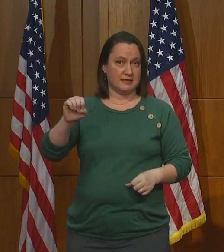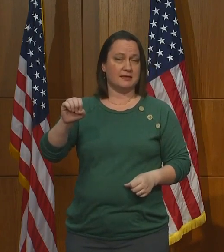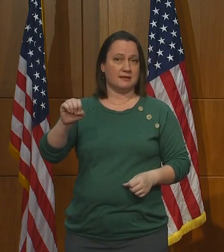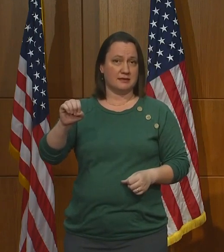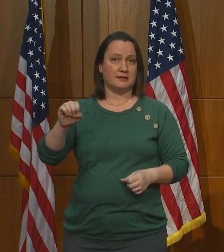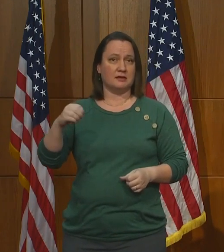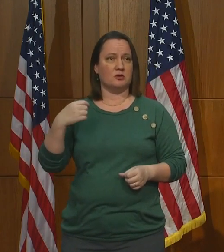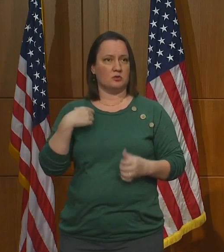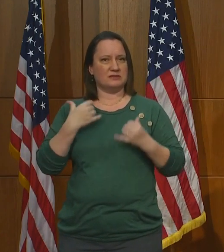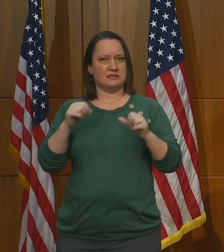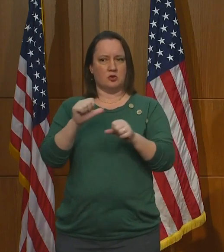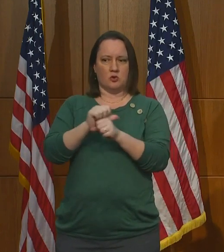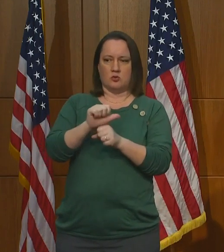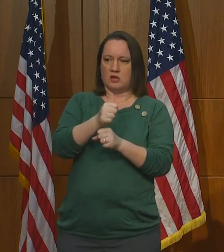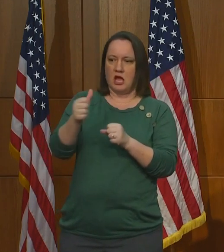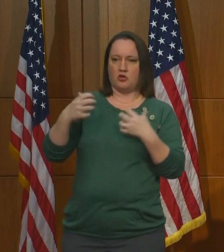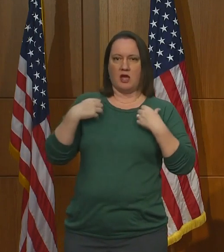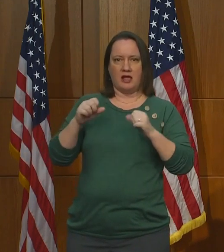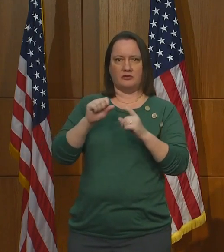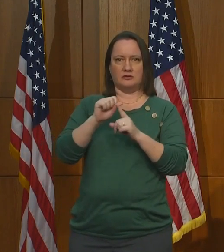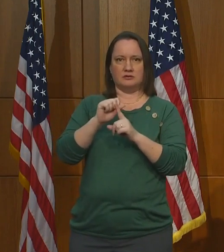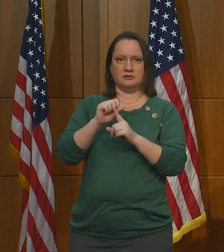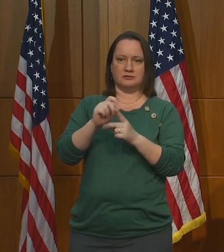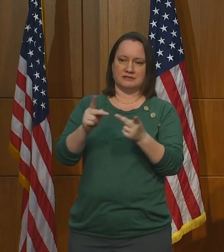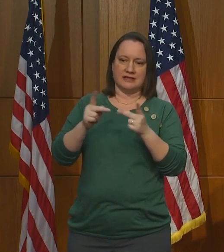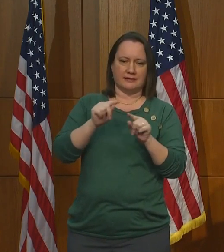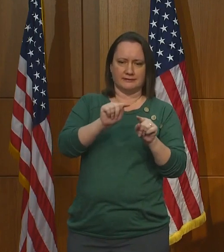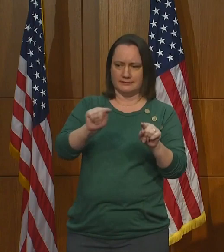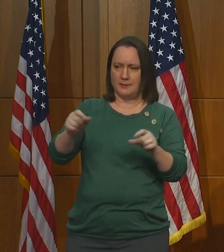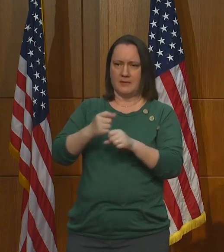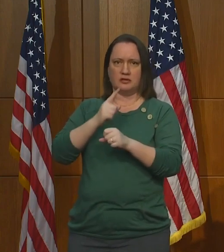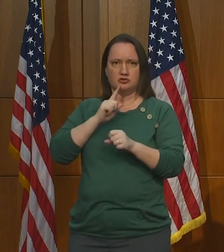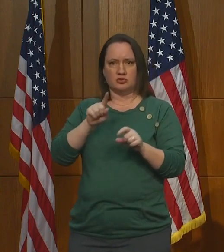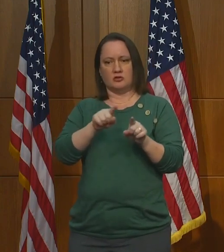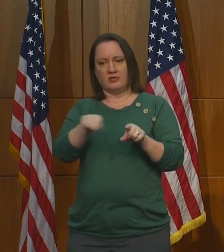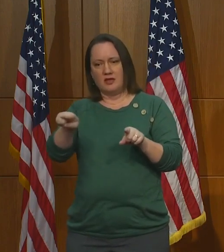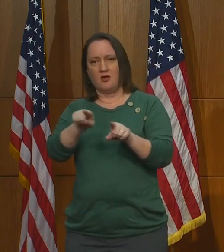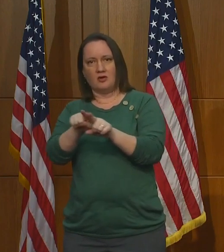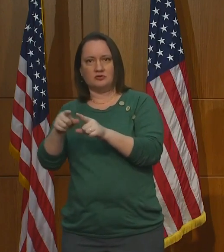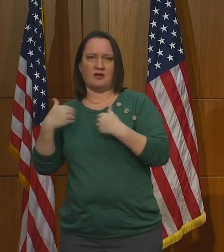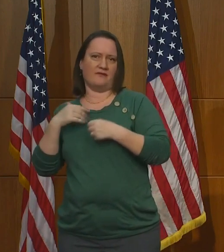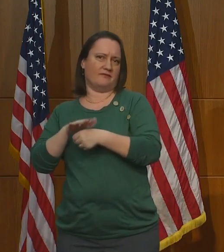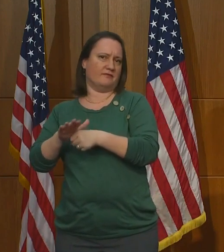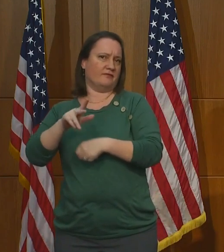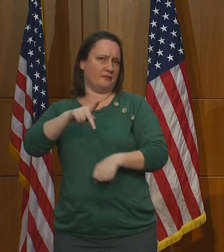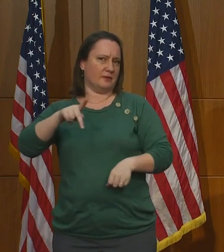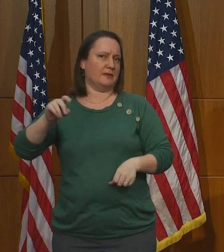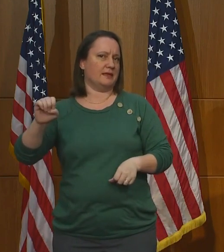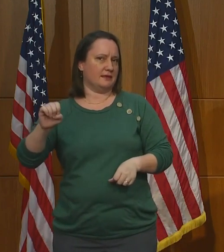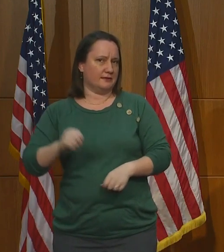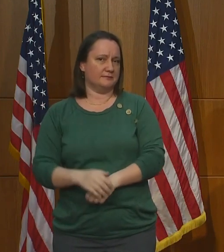REPORT ENOUGH PPE AND WE CONTINUE TO WORK WITH OTHER HEALTH SETTINGS TO ENSURE THAT